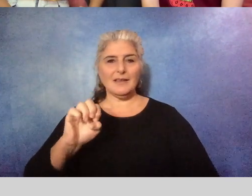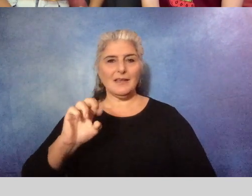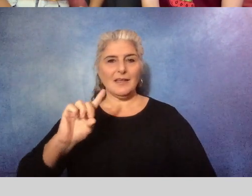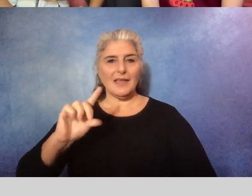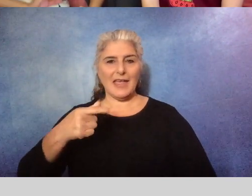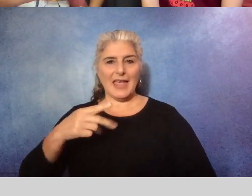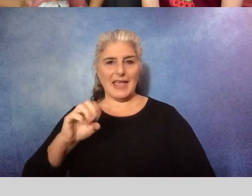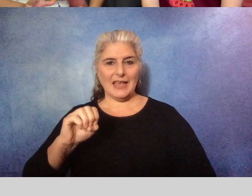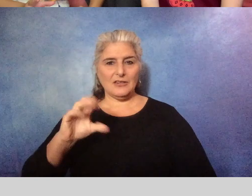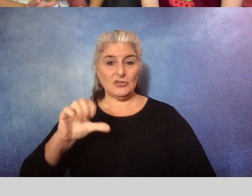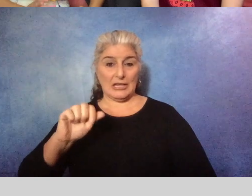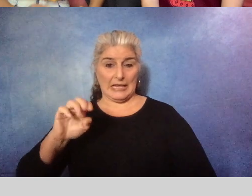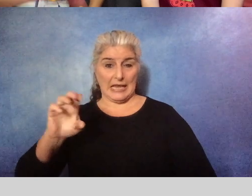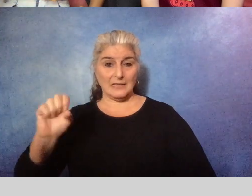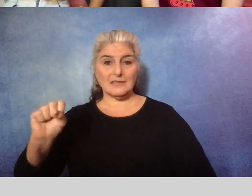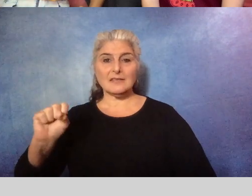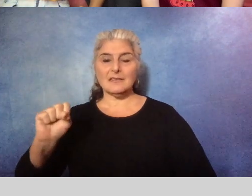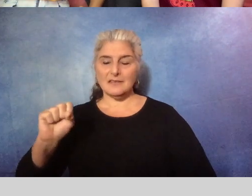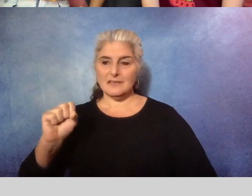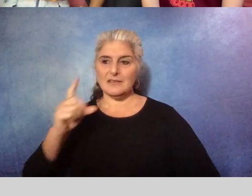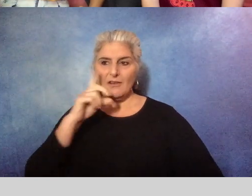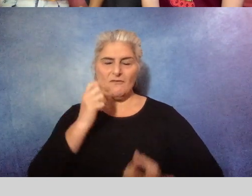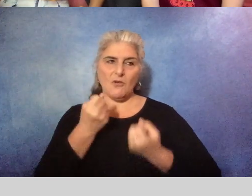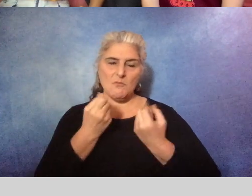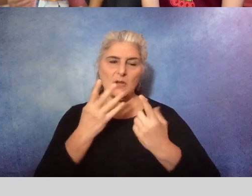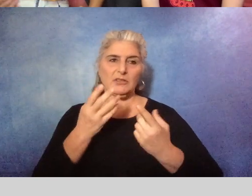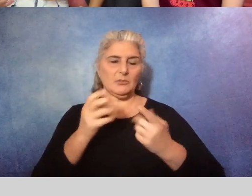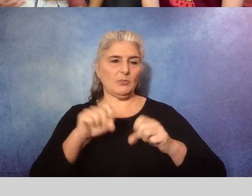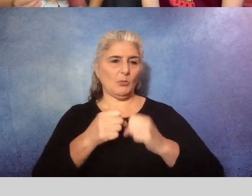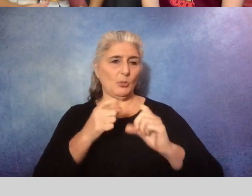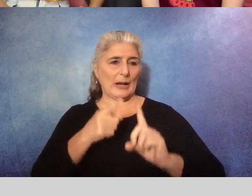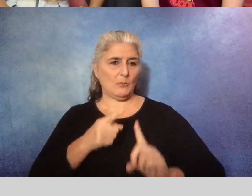on multiple breakpoints.